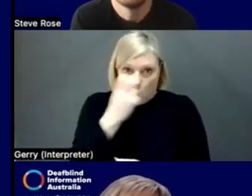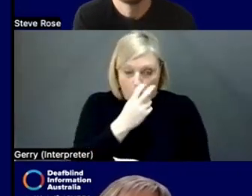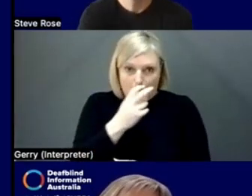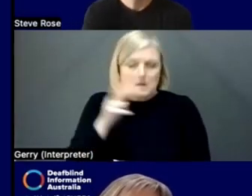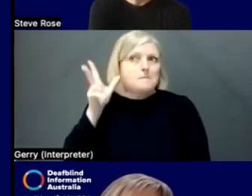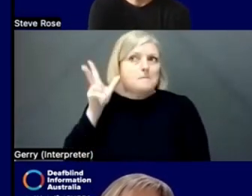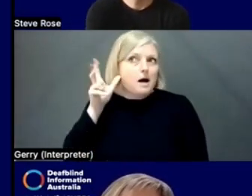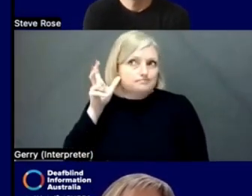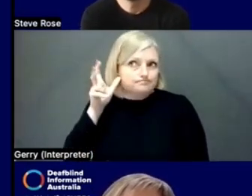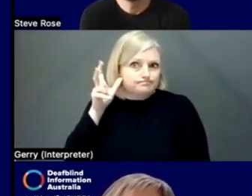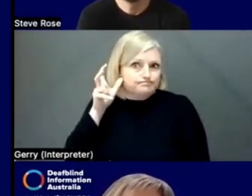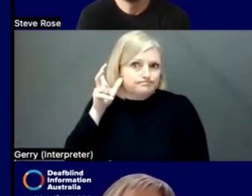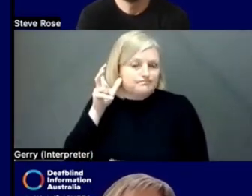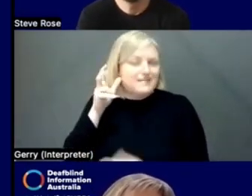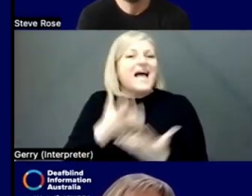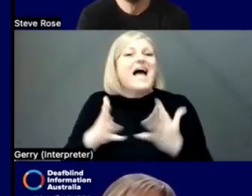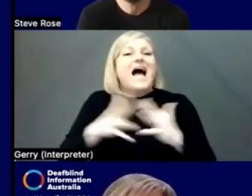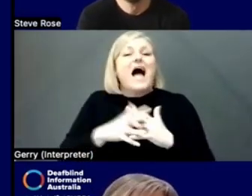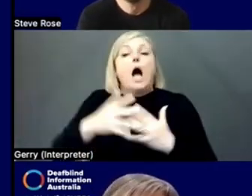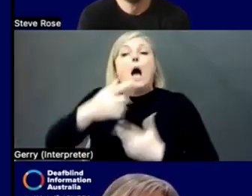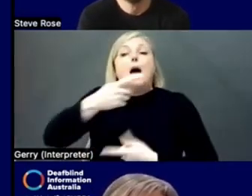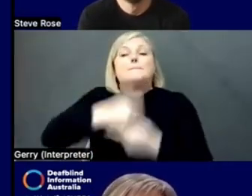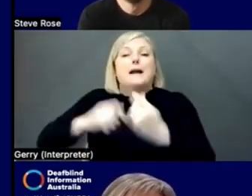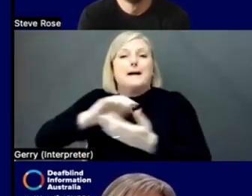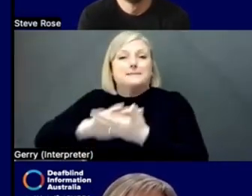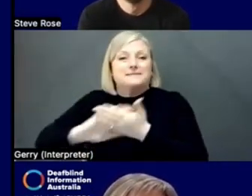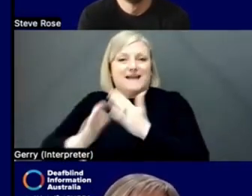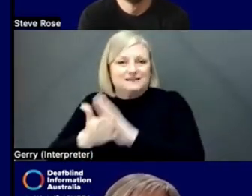I'm not entirely sure I understand